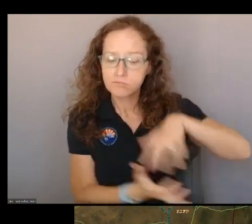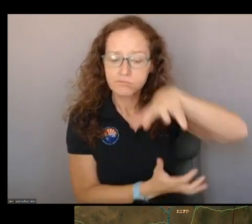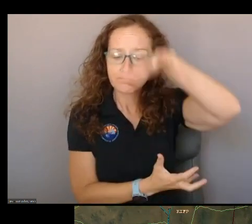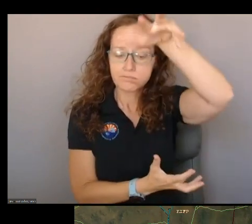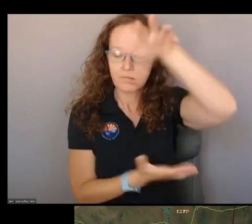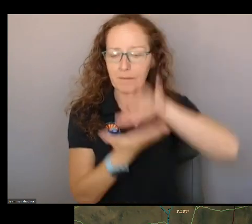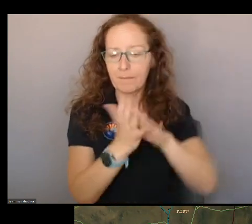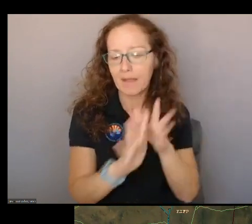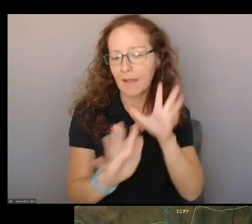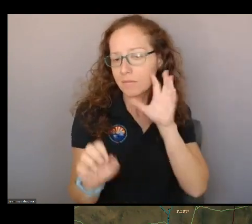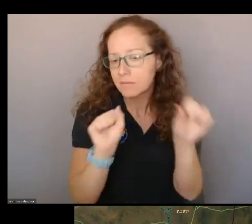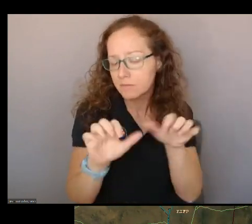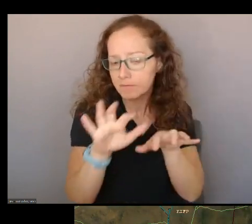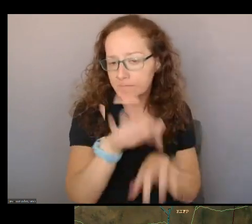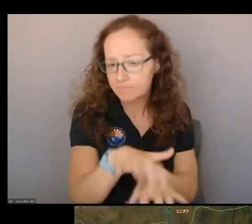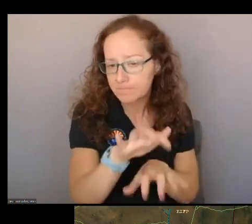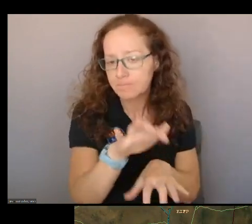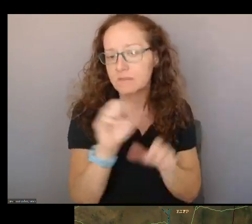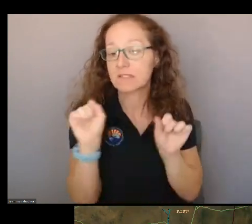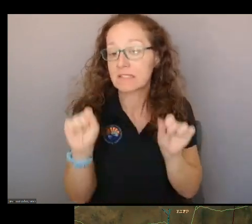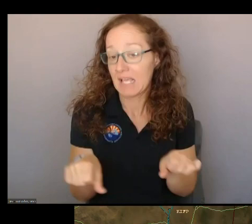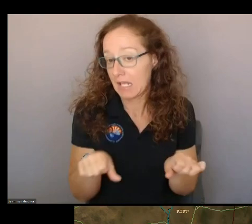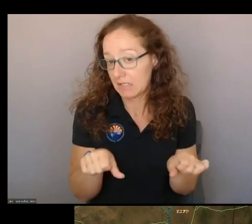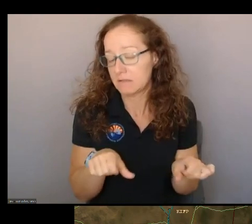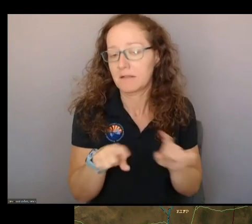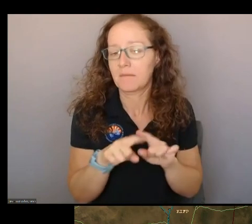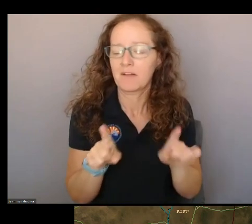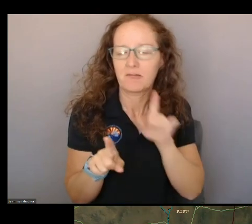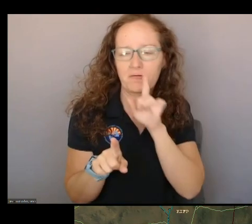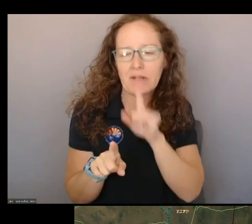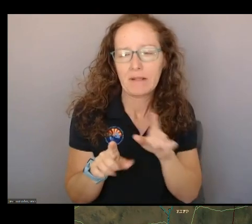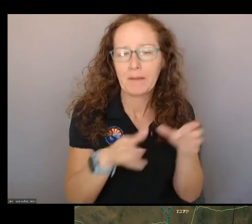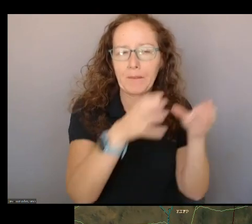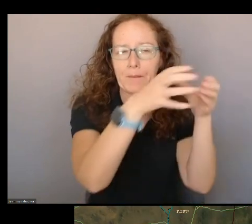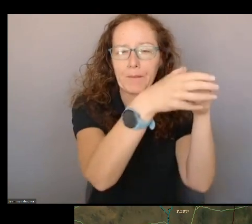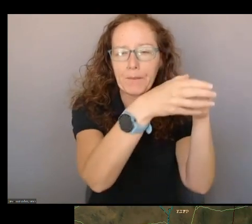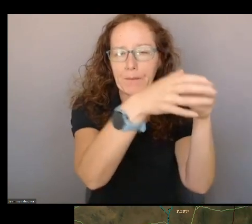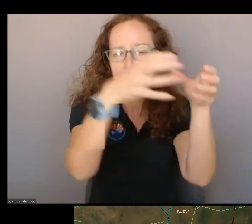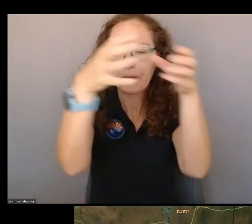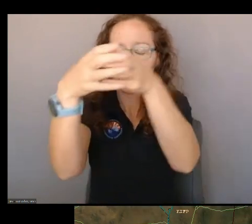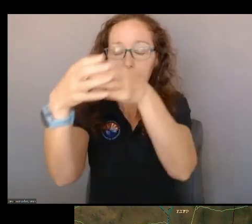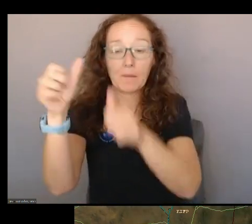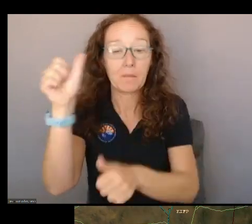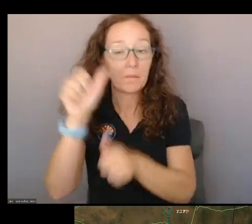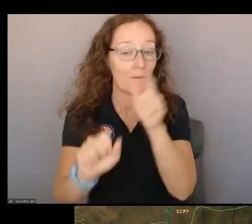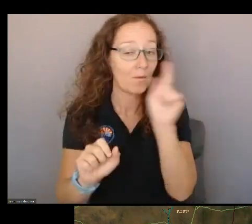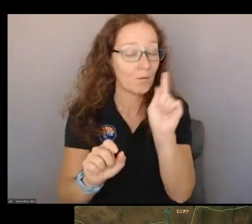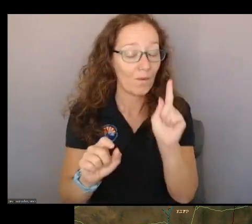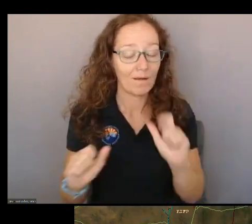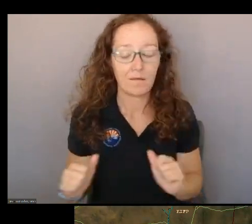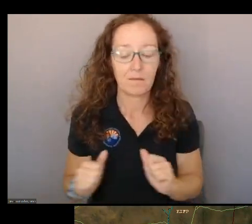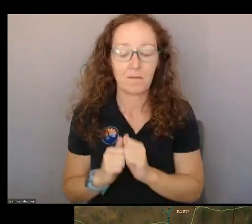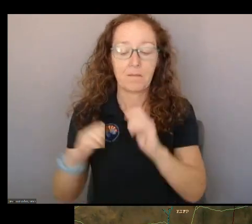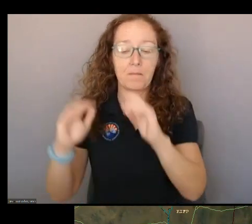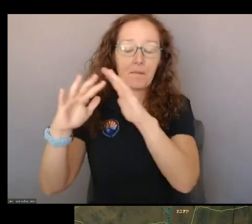and mostly confined to those upper peaks in the mountains. So there still is that opportunity to see some